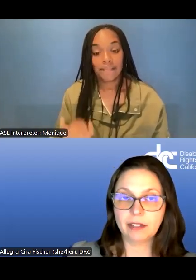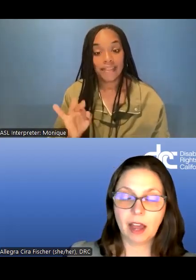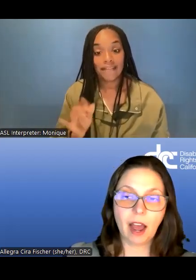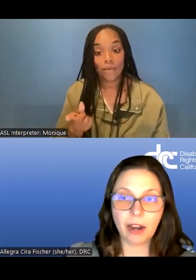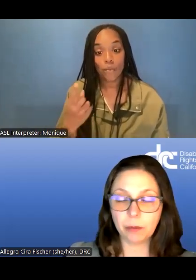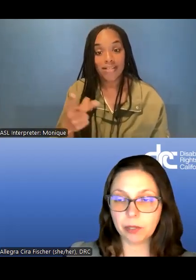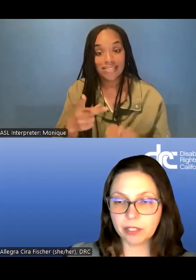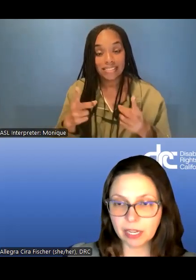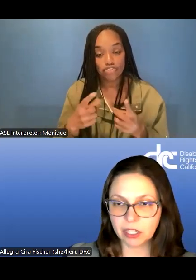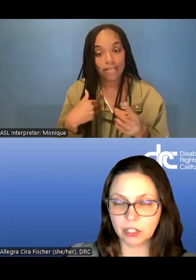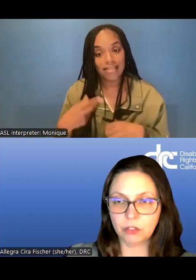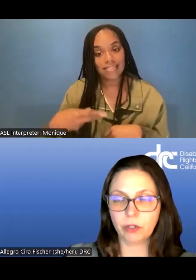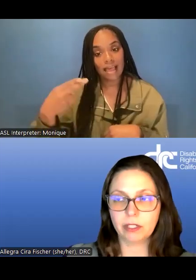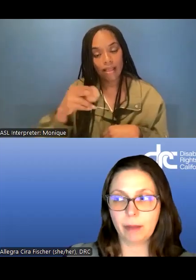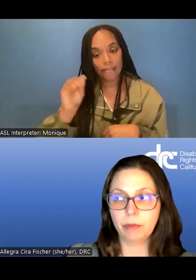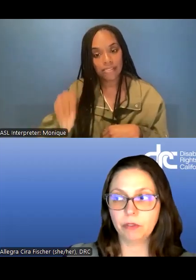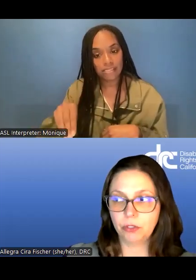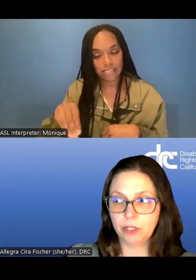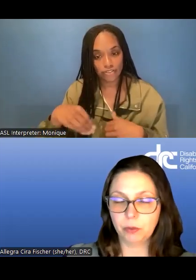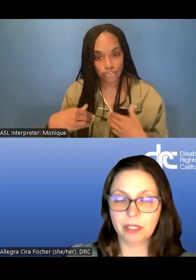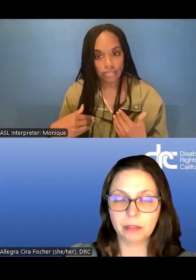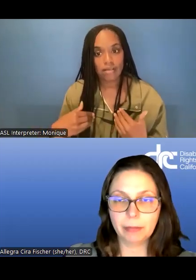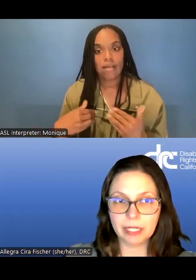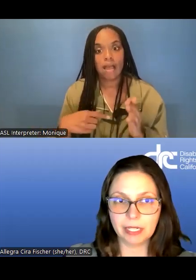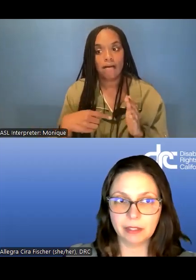a higher percentage, for example, of students with disabilities,